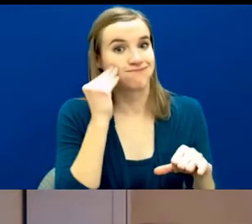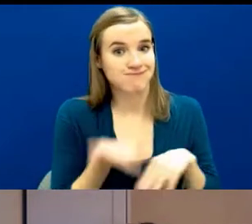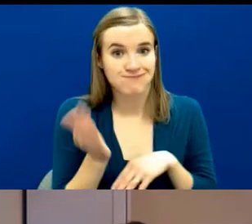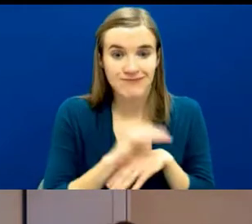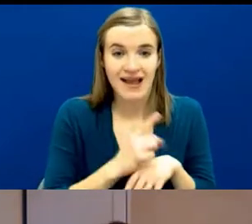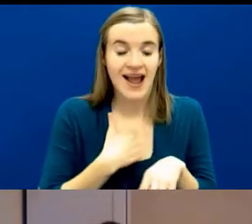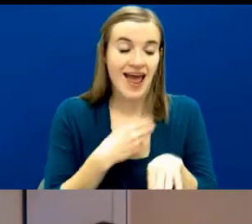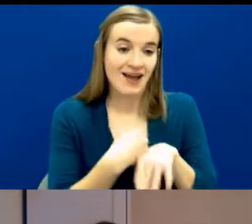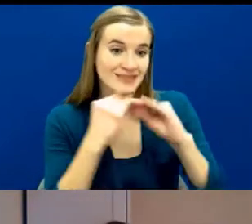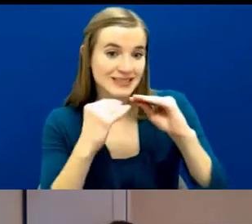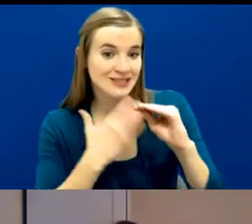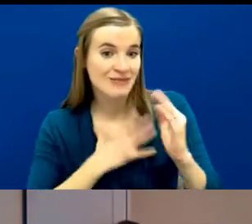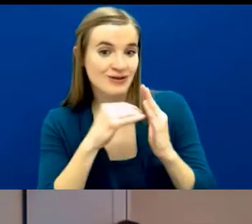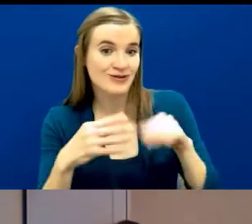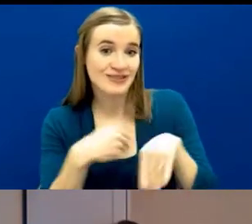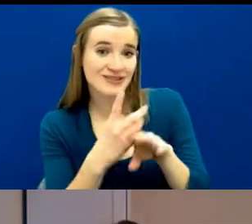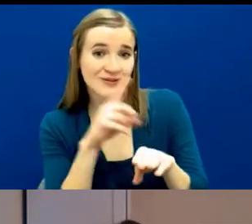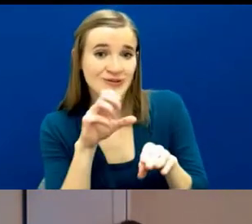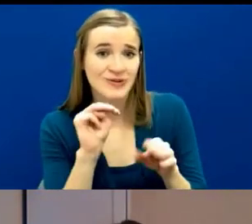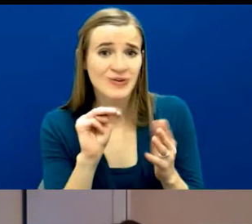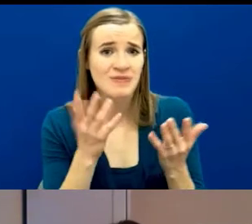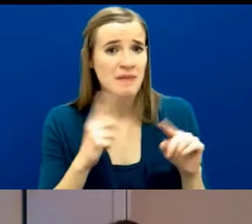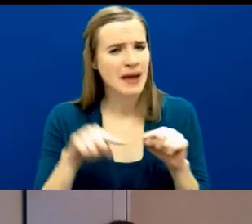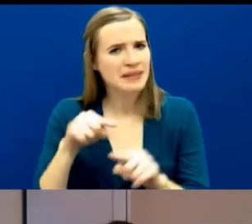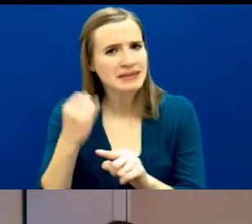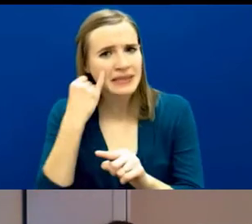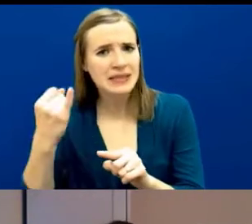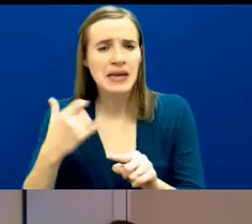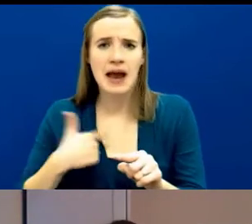zoom. And I really, I do feel very passionate about getting this